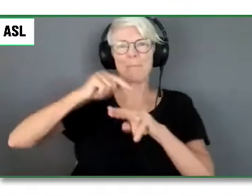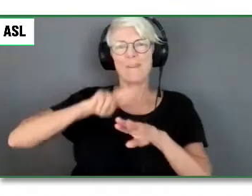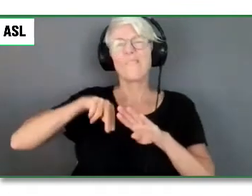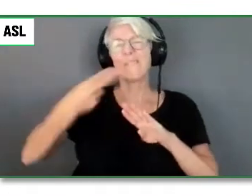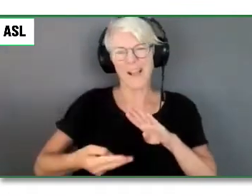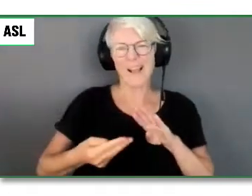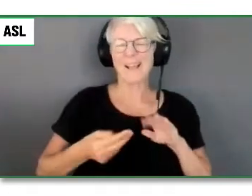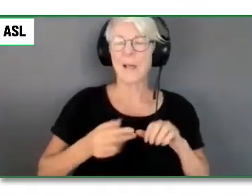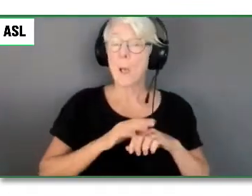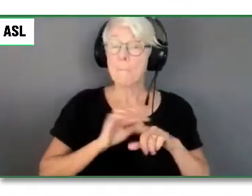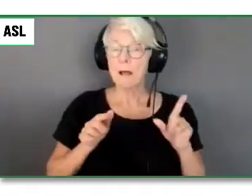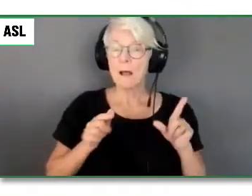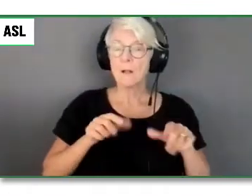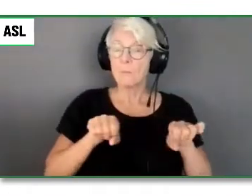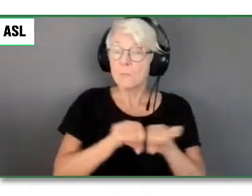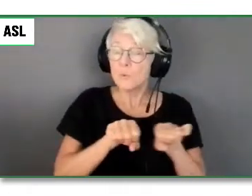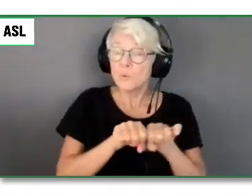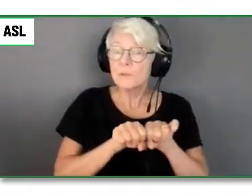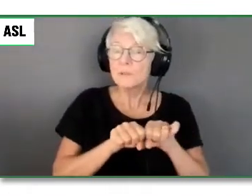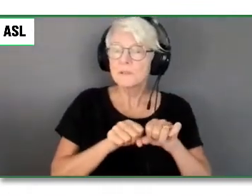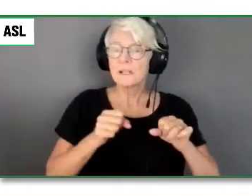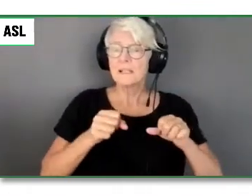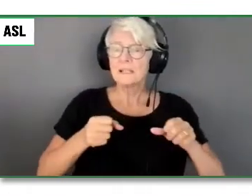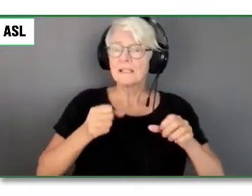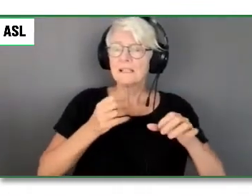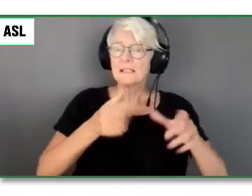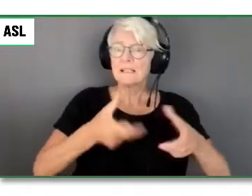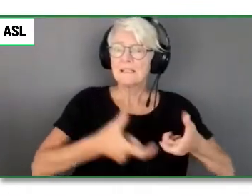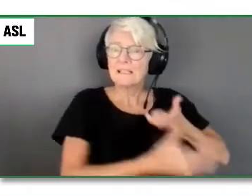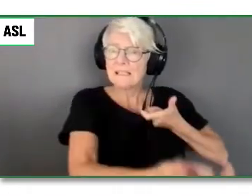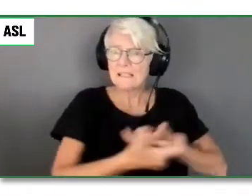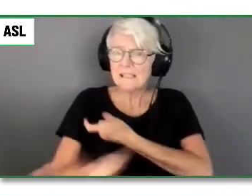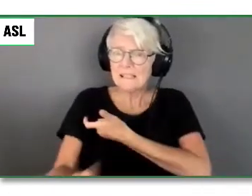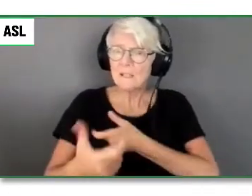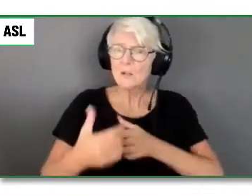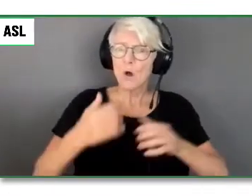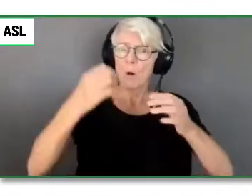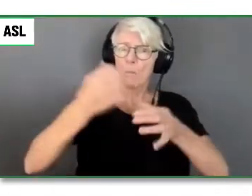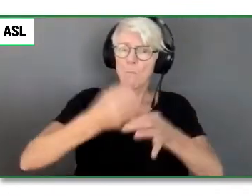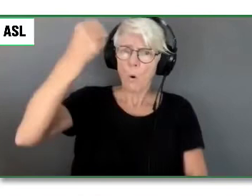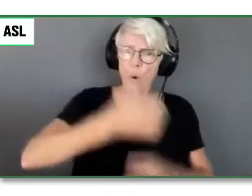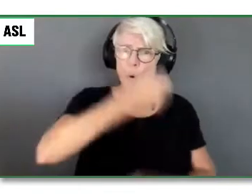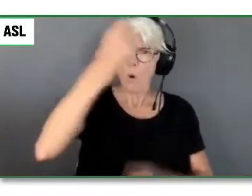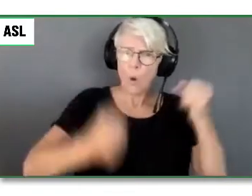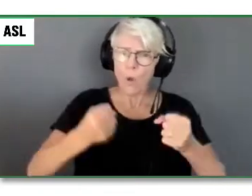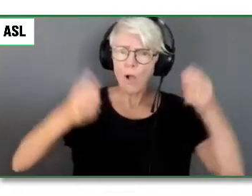boots to the skis to the poles to helmet gondola ride, an instructor was provided